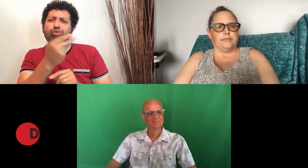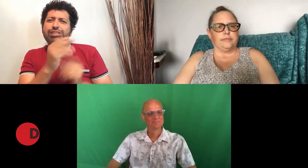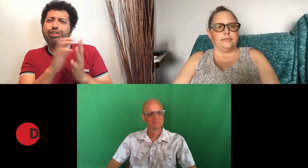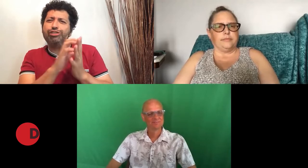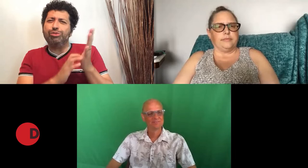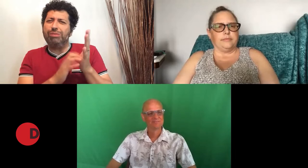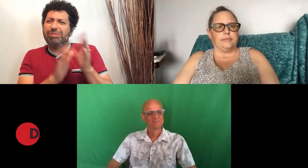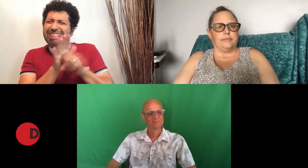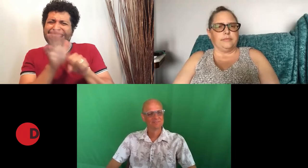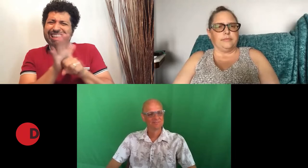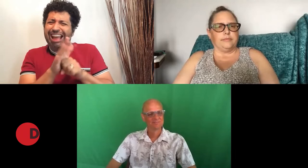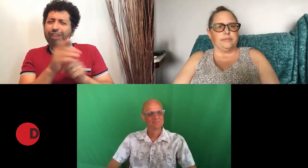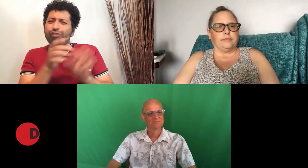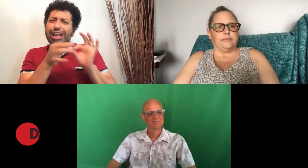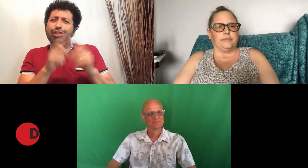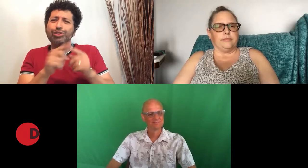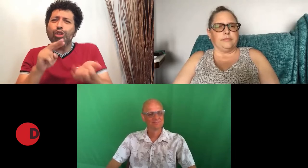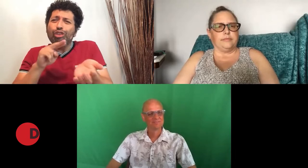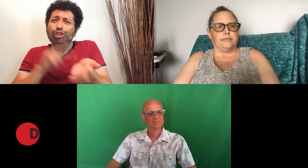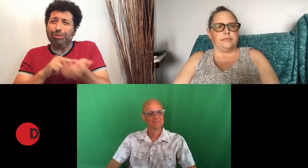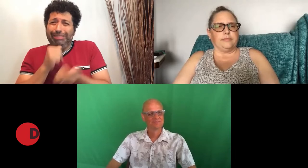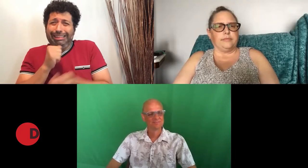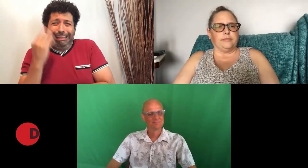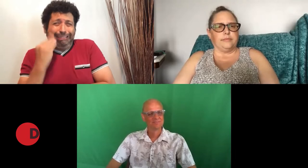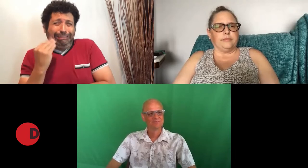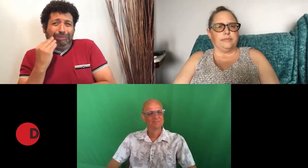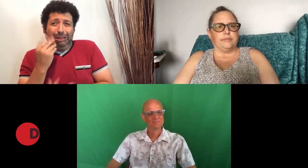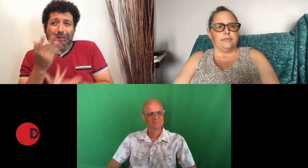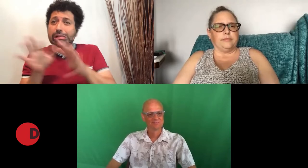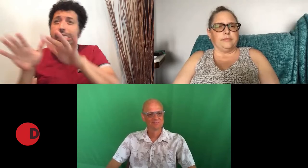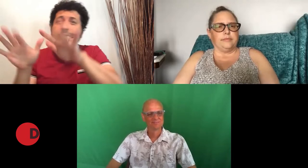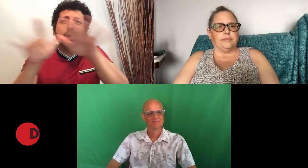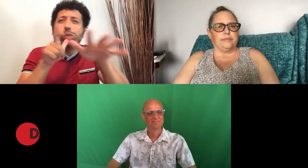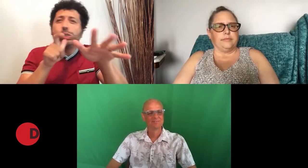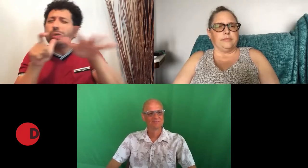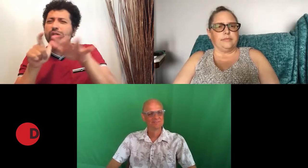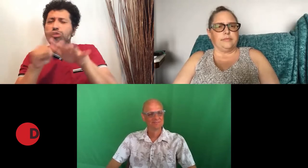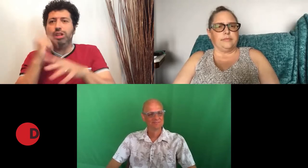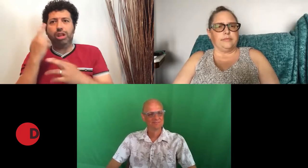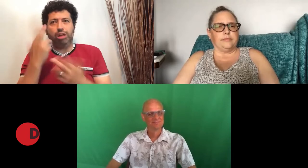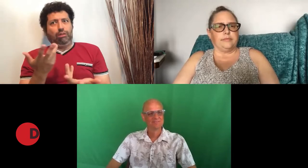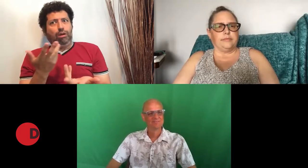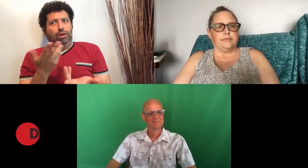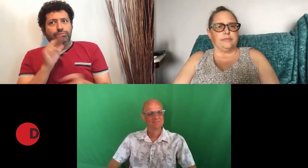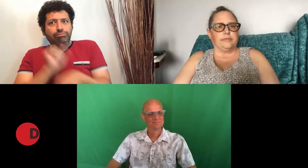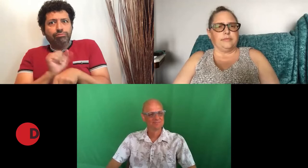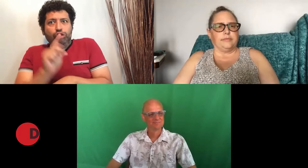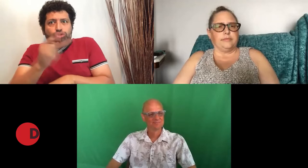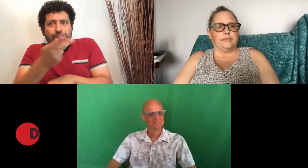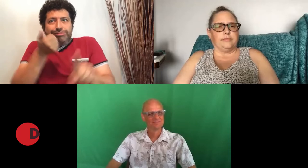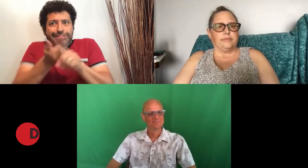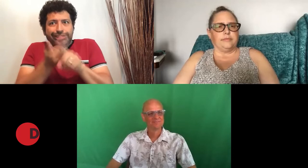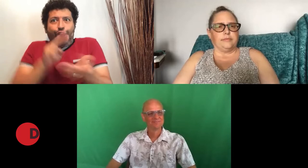we realized it needed more details related to nursing experiences. We looked around, Theresa herself is a nurse,